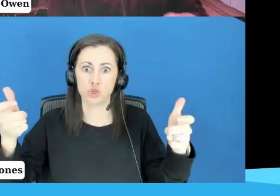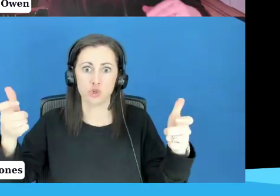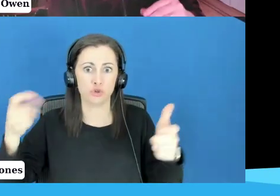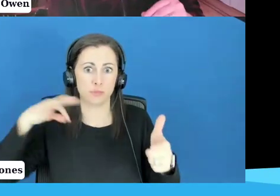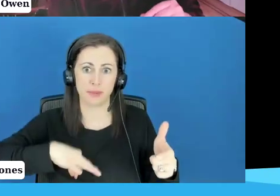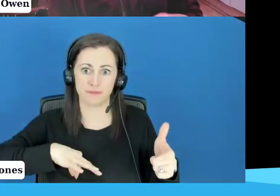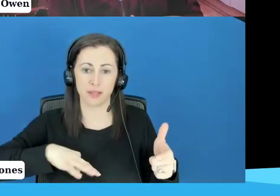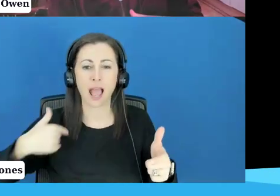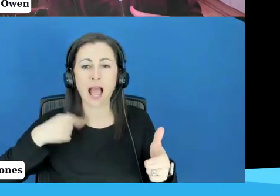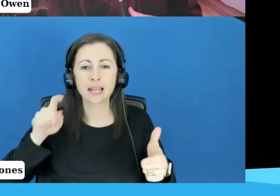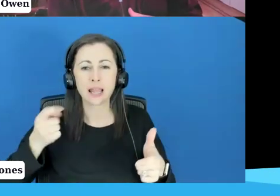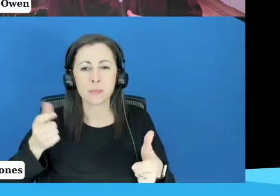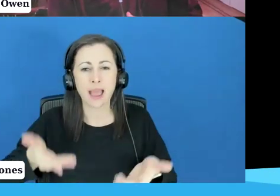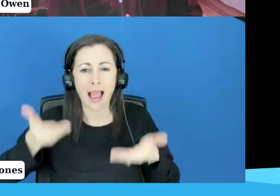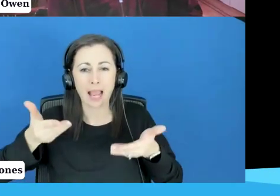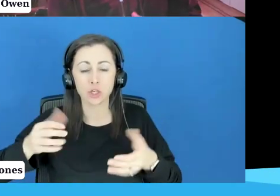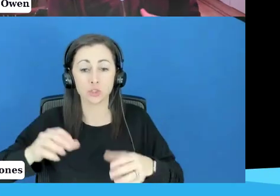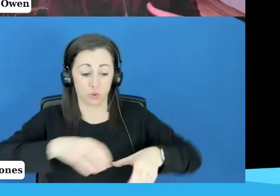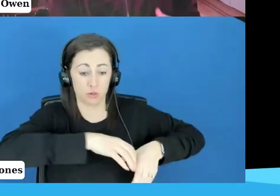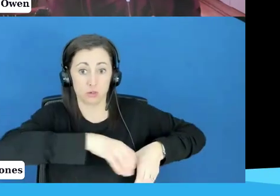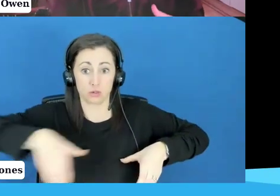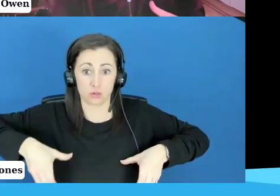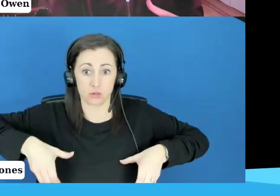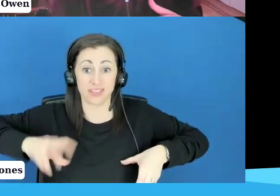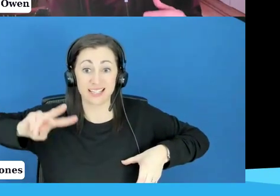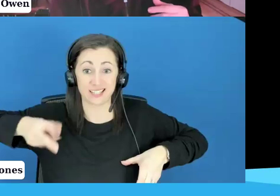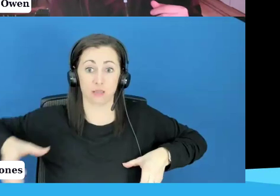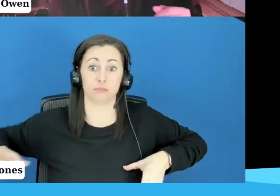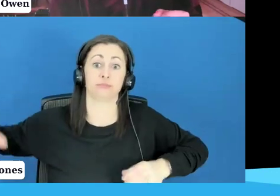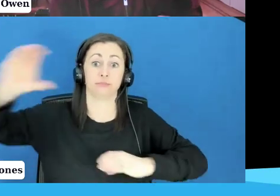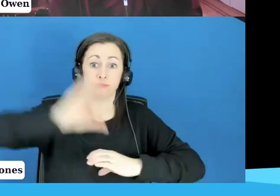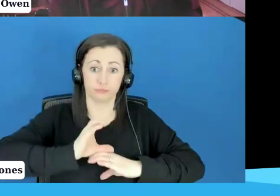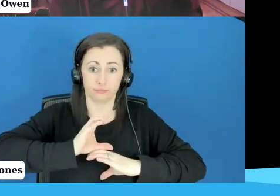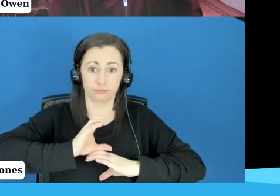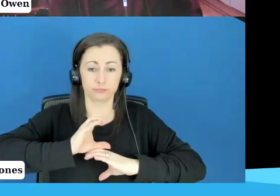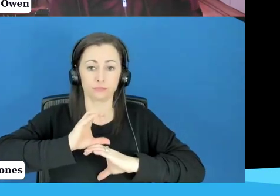so stack them on top of each other to get them a little higher. The higher the baby, the closer the snuggles.